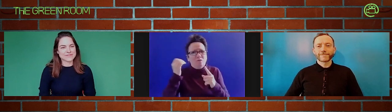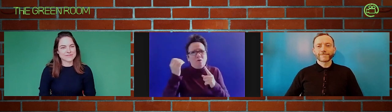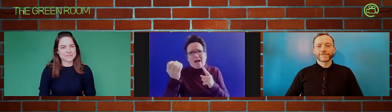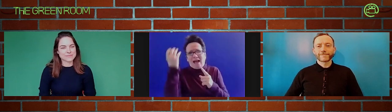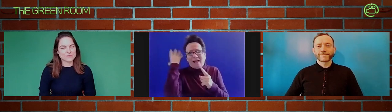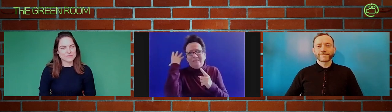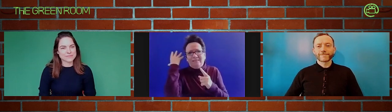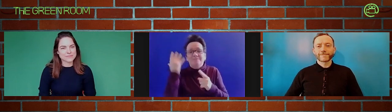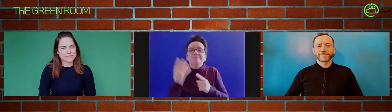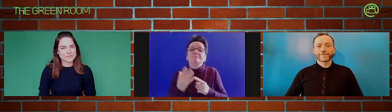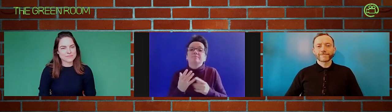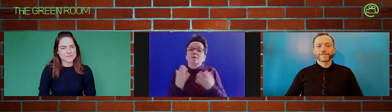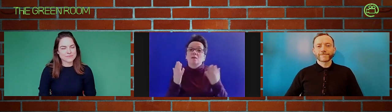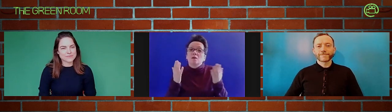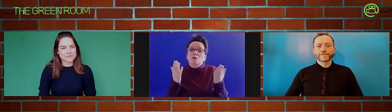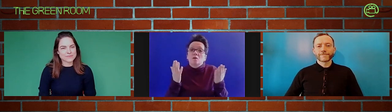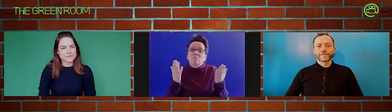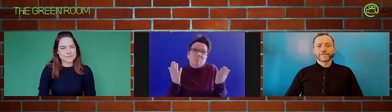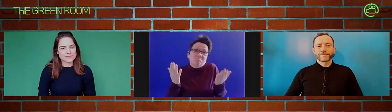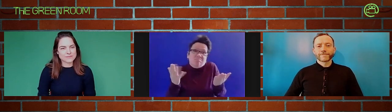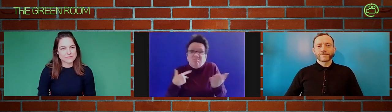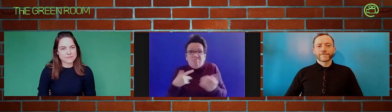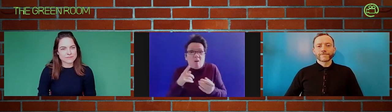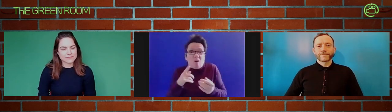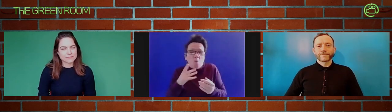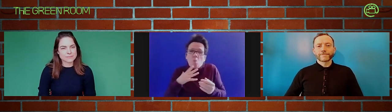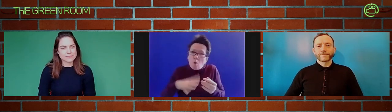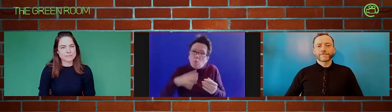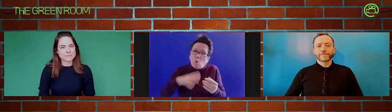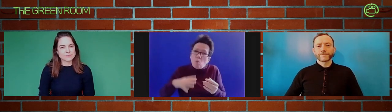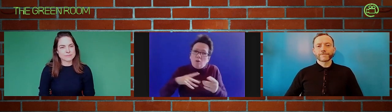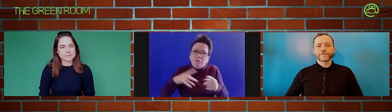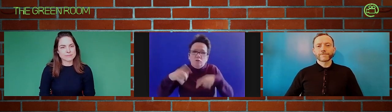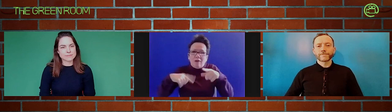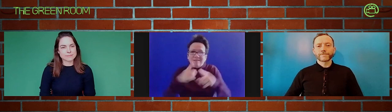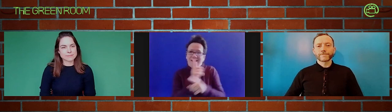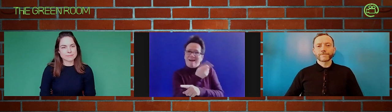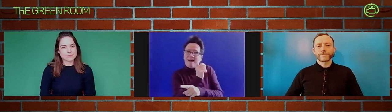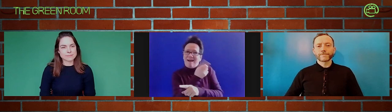I just always wanted to kind of direct after that because I realized i didn't have the kind of